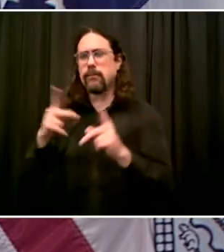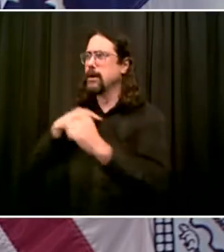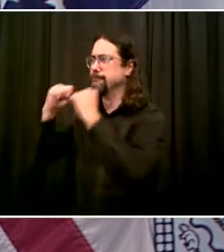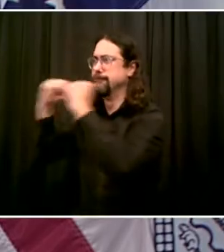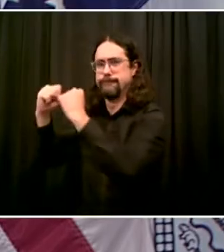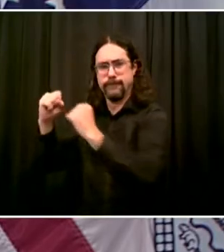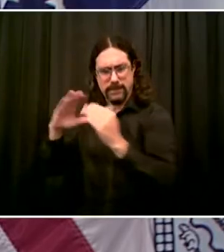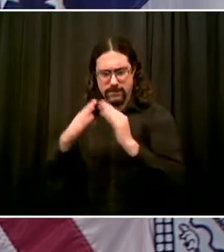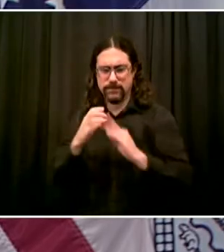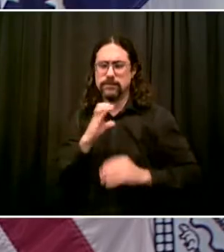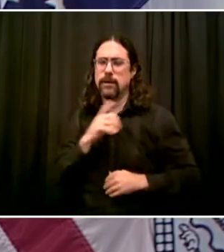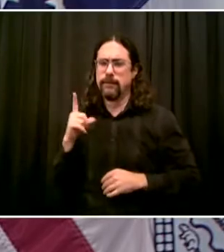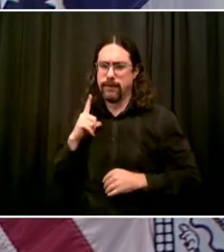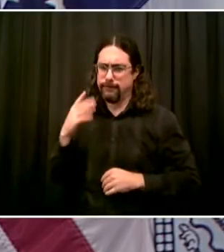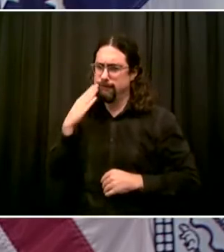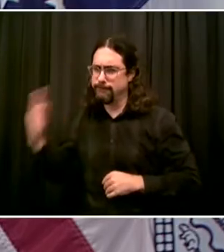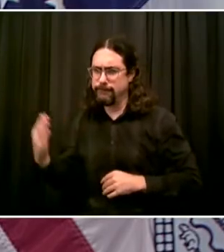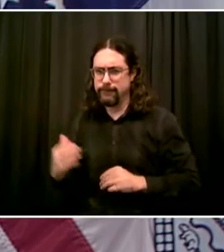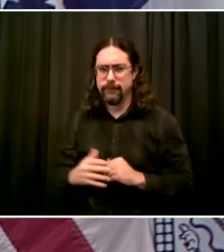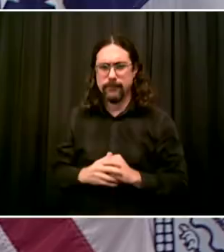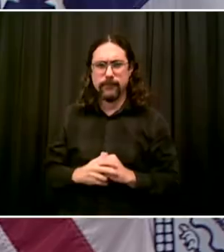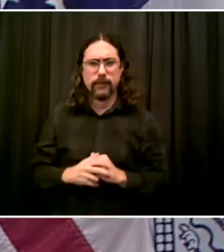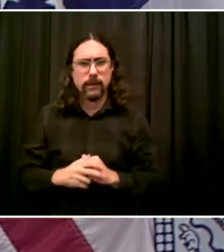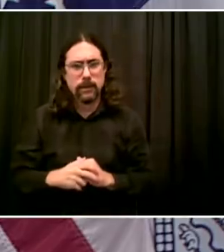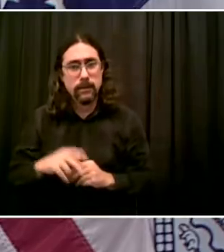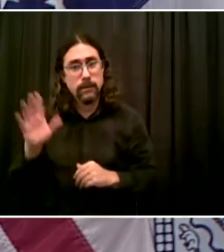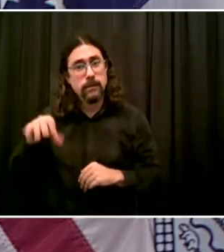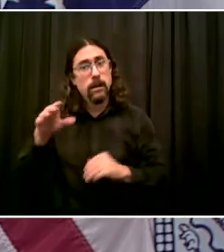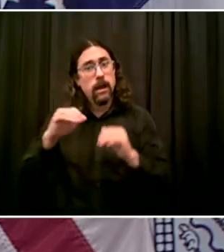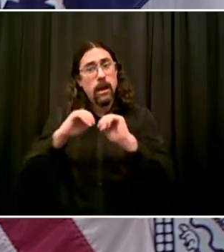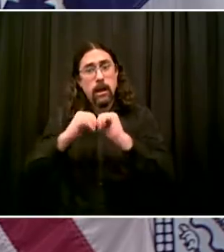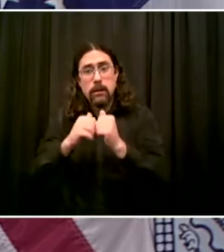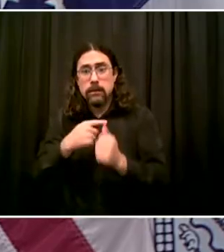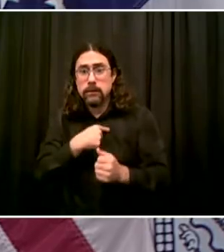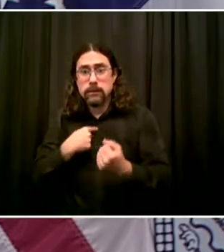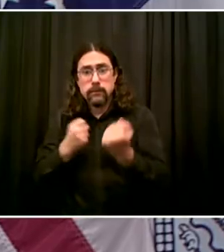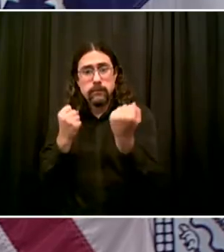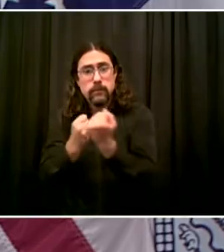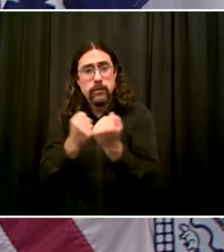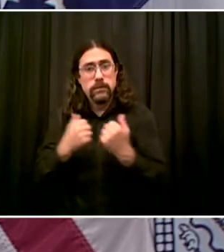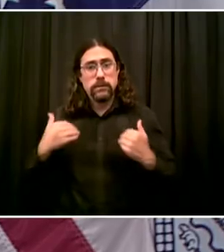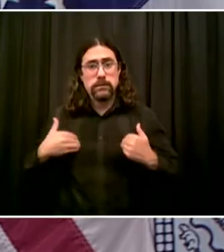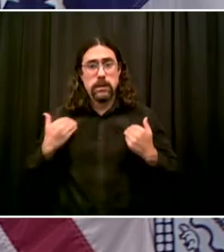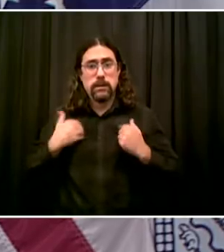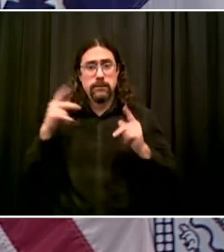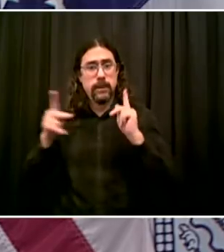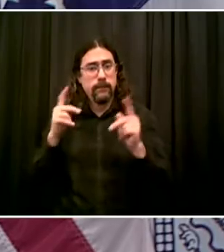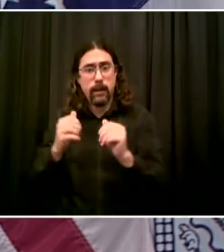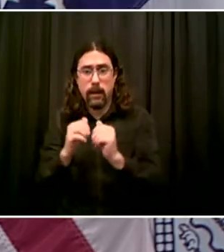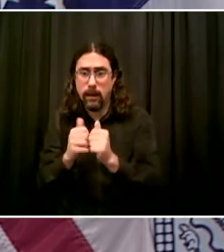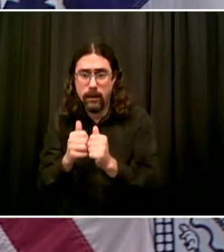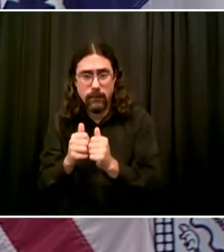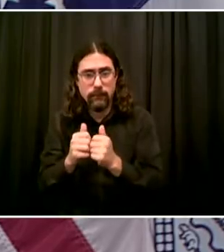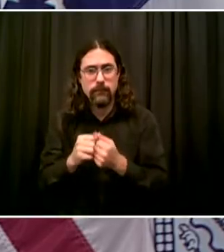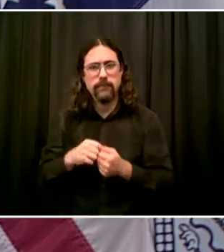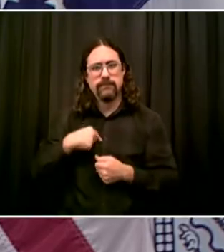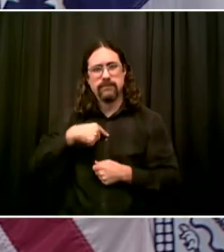ARE DOING. I WANT TO BE CLEAR. I SAID IT